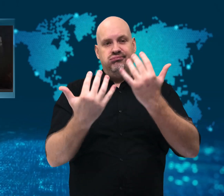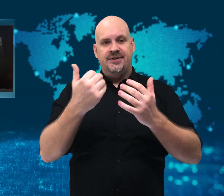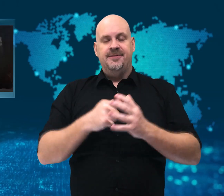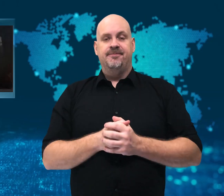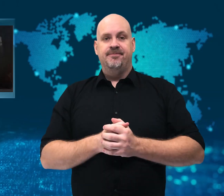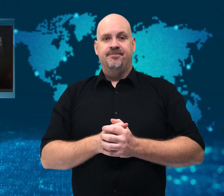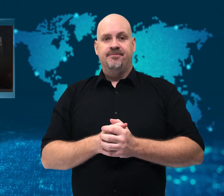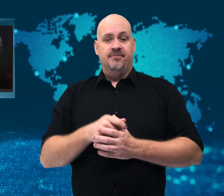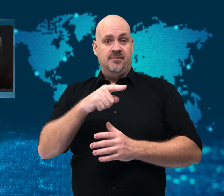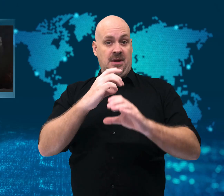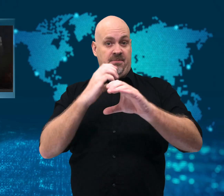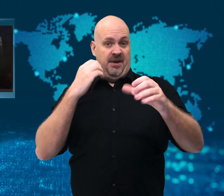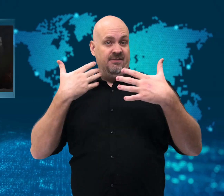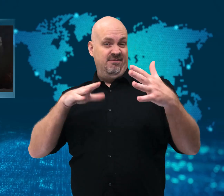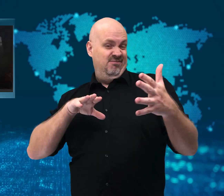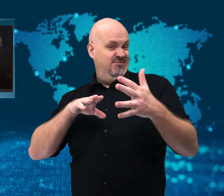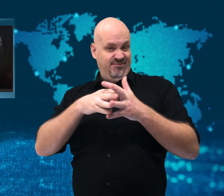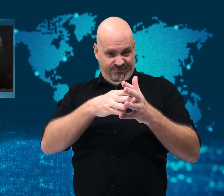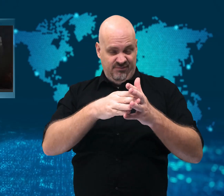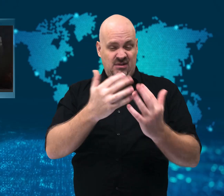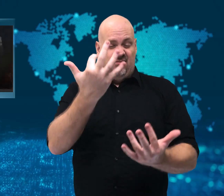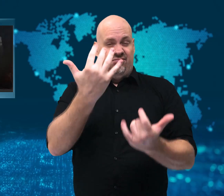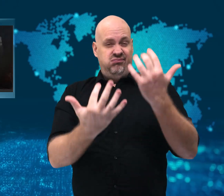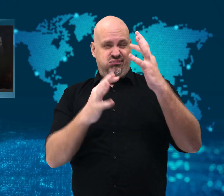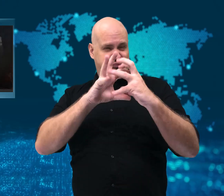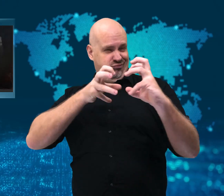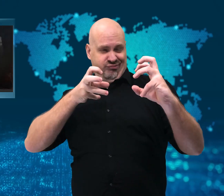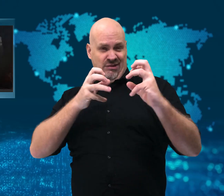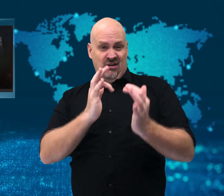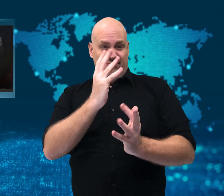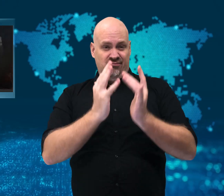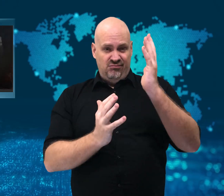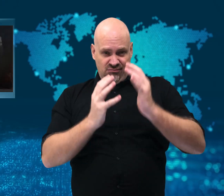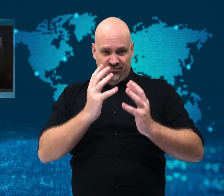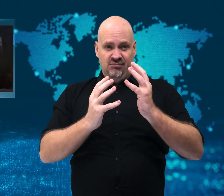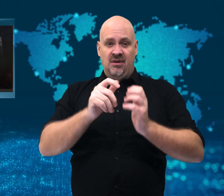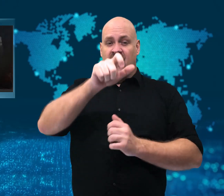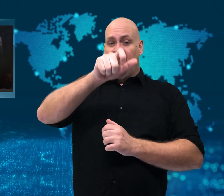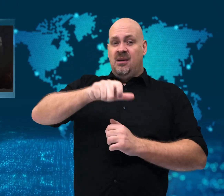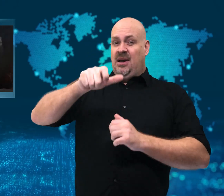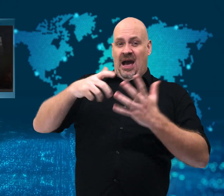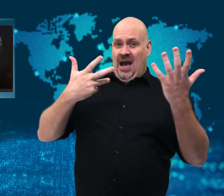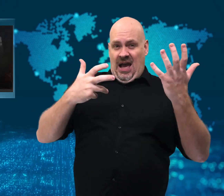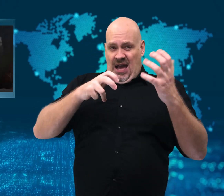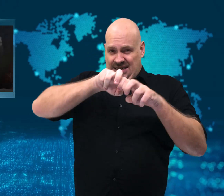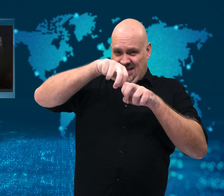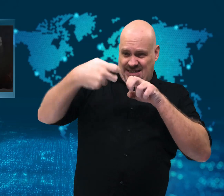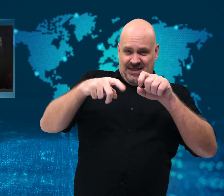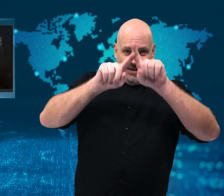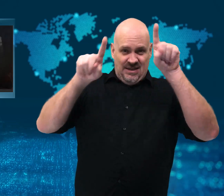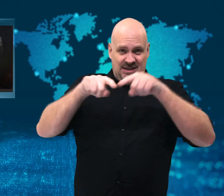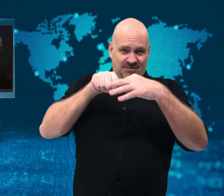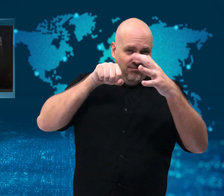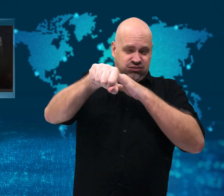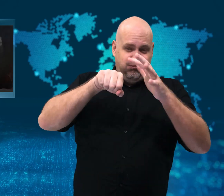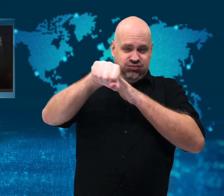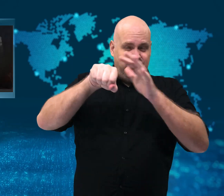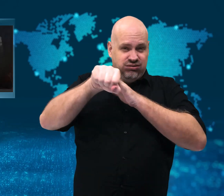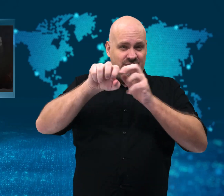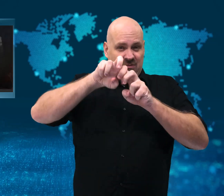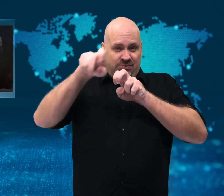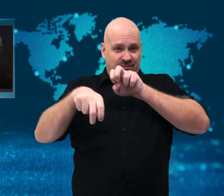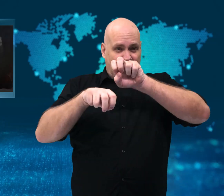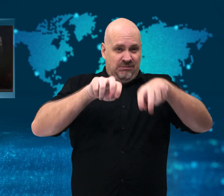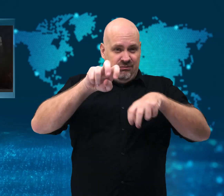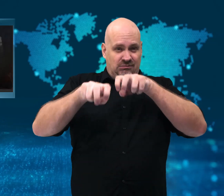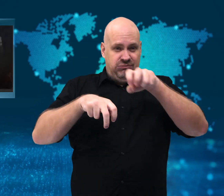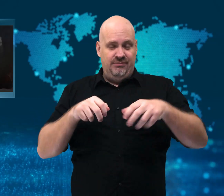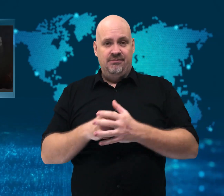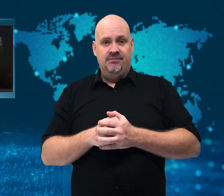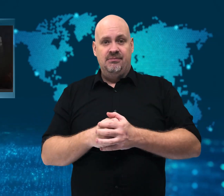sat against the barrier while people tried to break windows to escape.